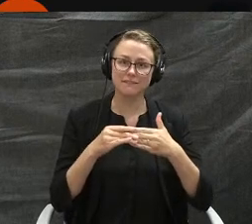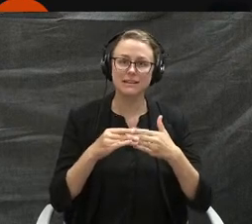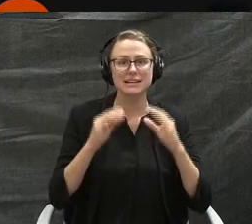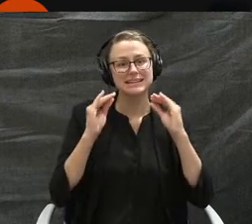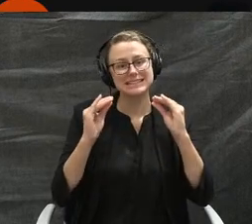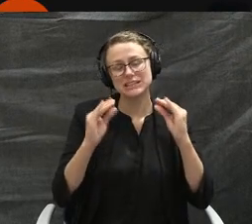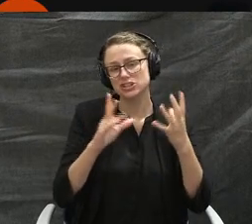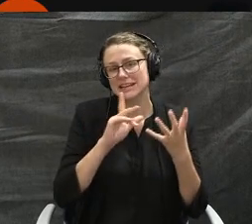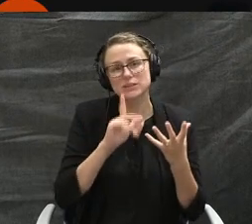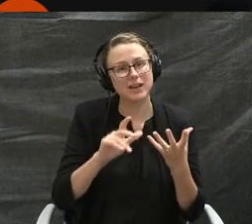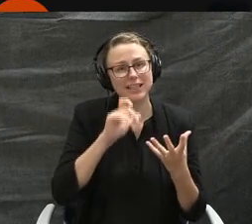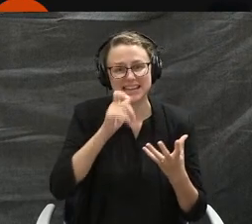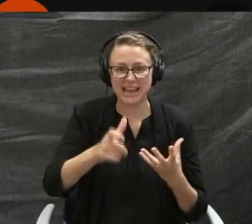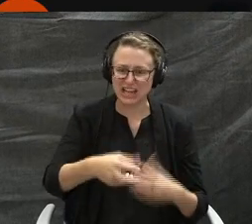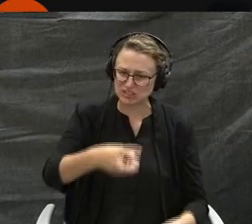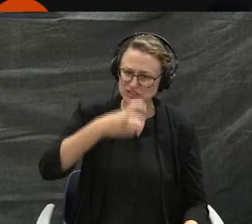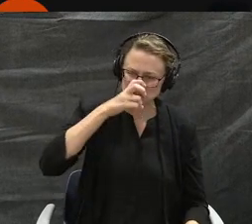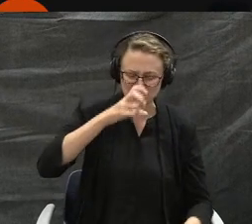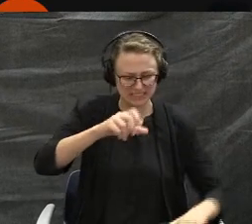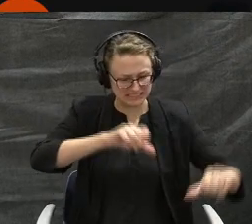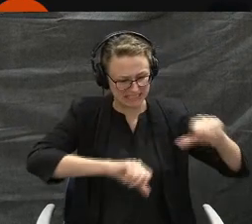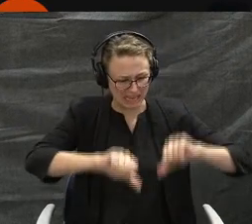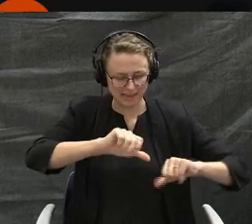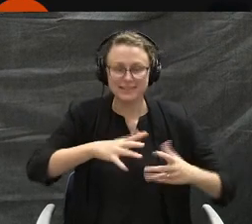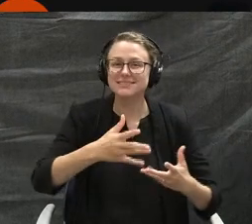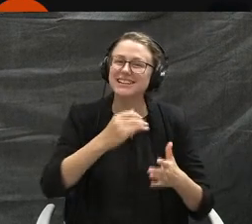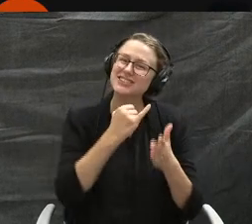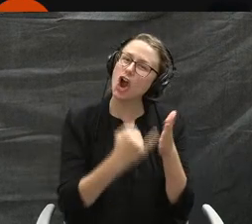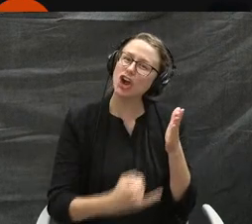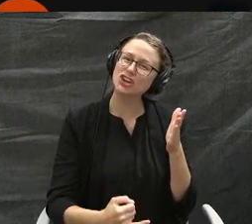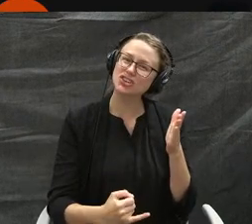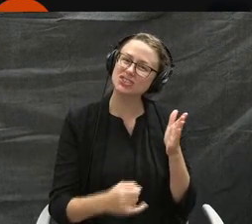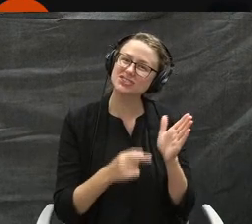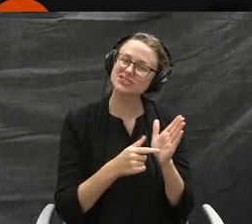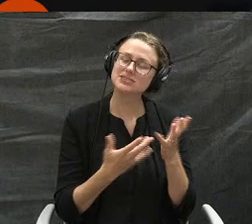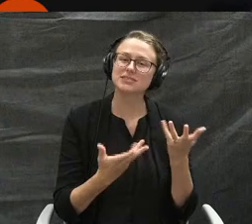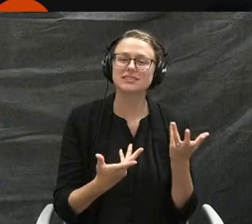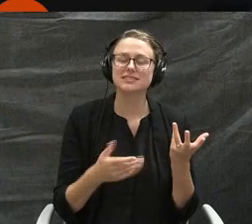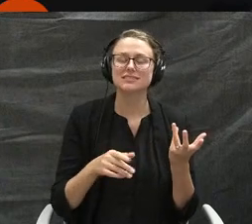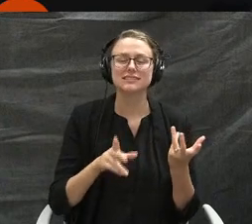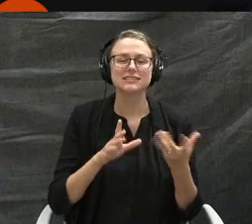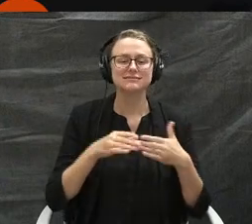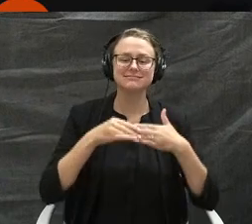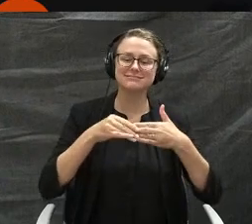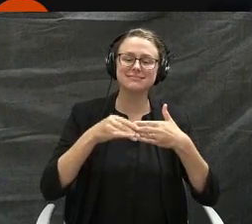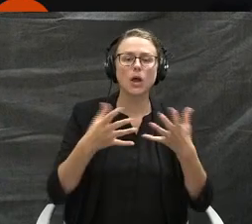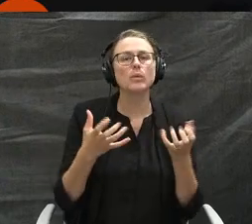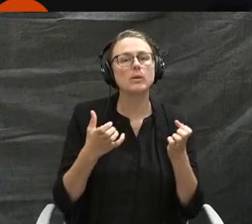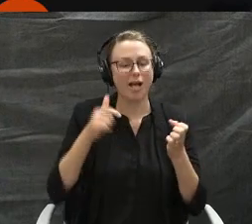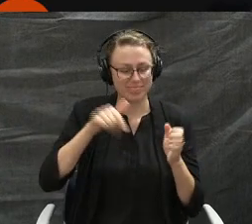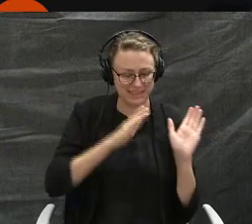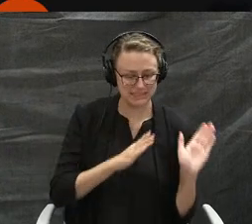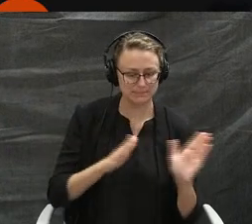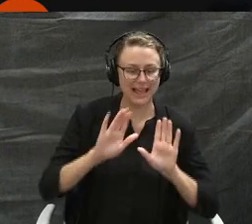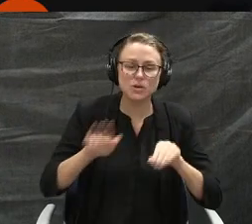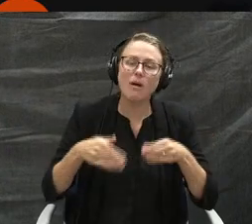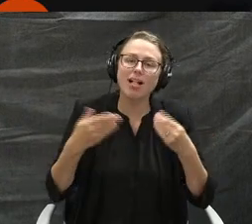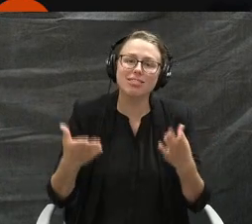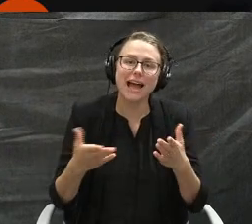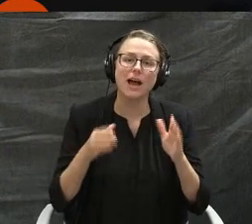science and art and we want our plan to allow that art to prevail so that teachers are able to do what they do best.